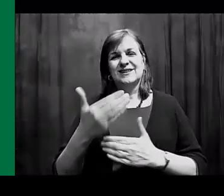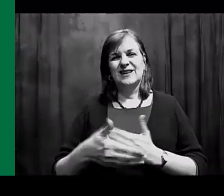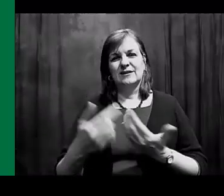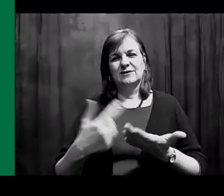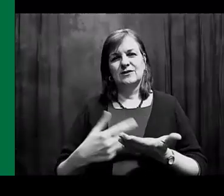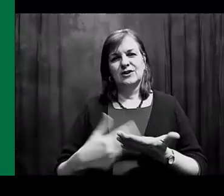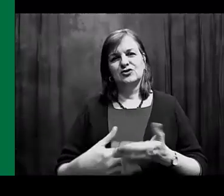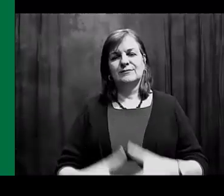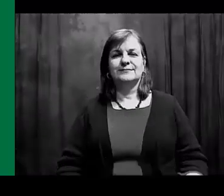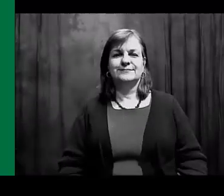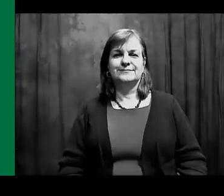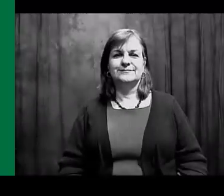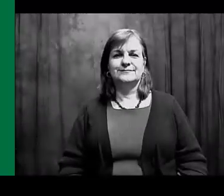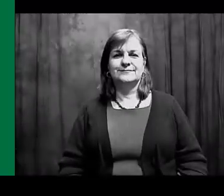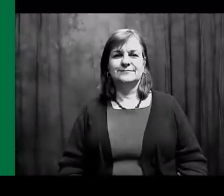that's our next discussion [macroevolution]